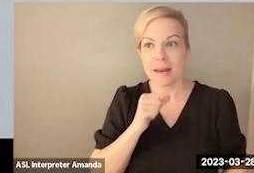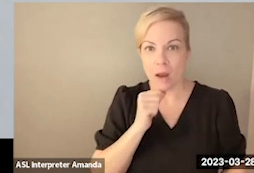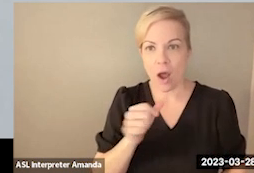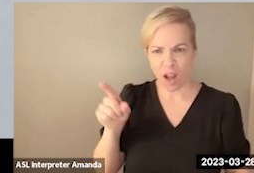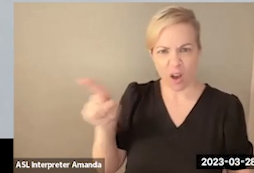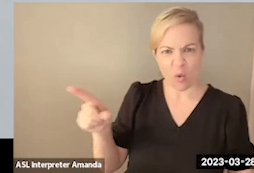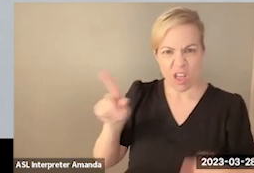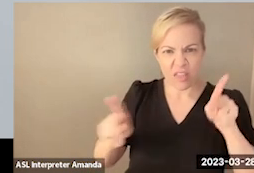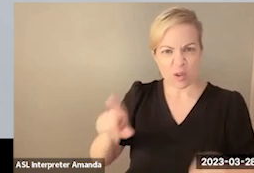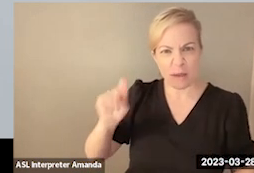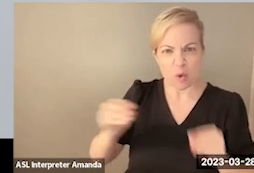Debbie Stine, Science & Technology Policy Academy: because they're poor right.